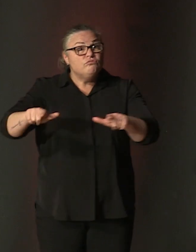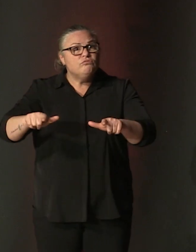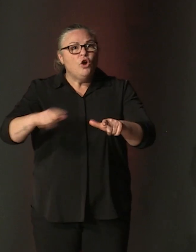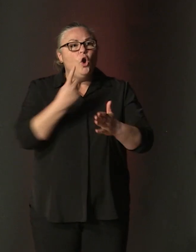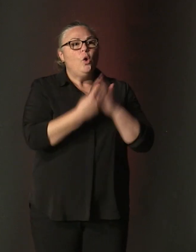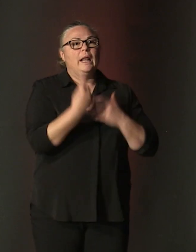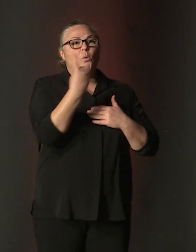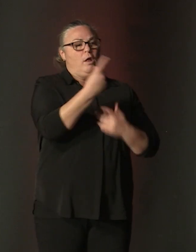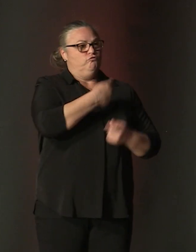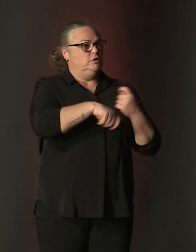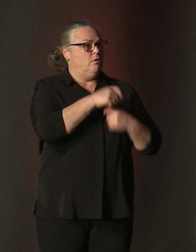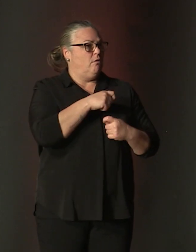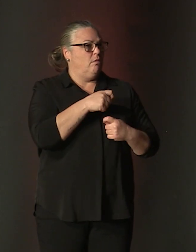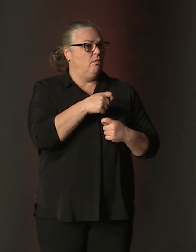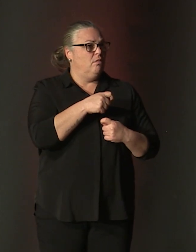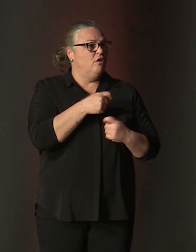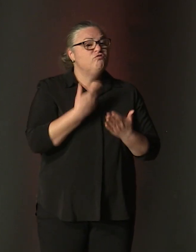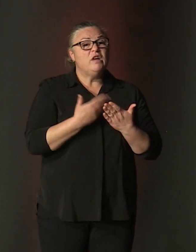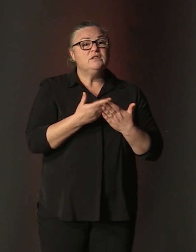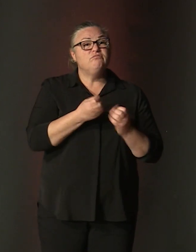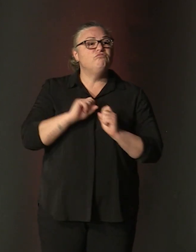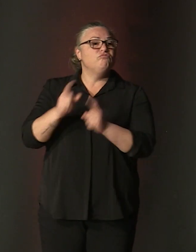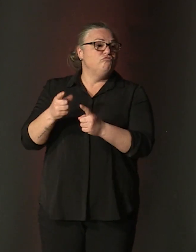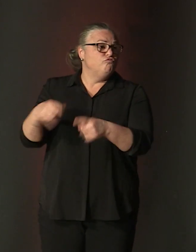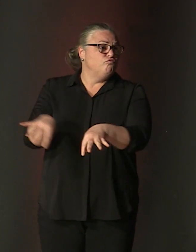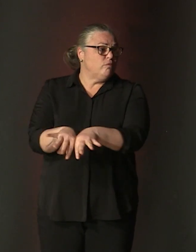which has one of the most advanced waste programs,